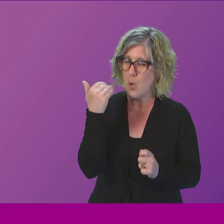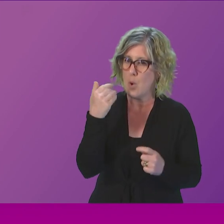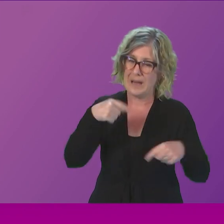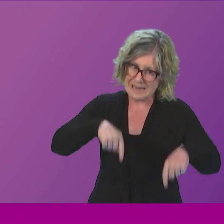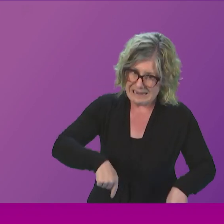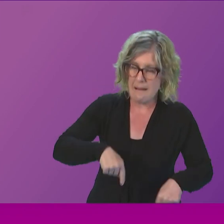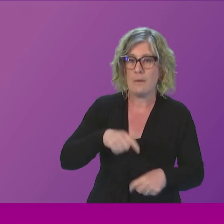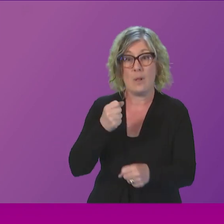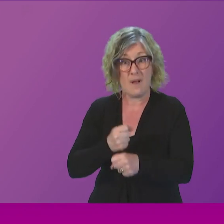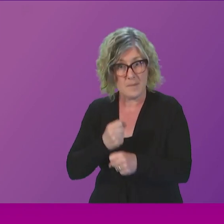Government on a number of occasions.